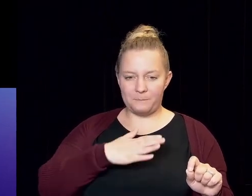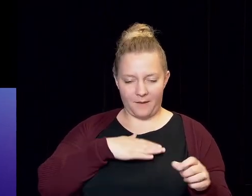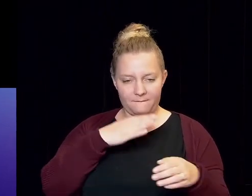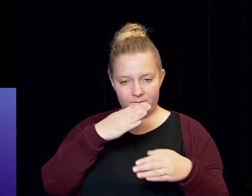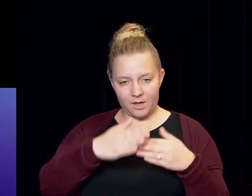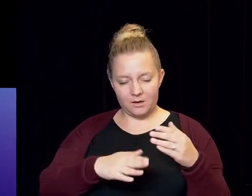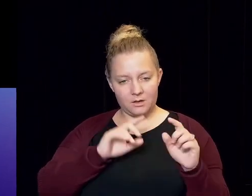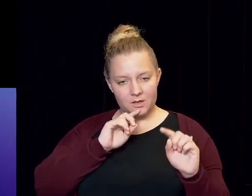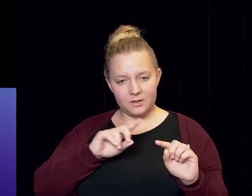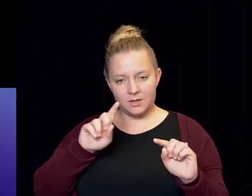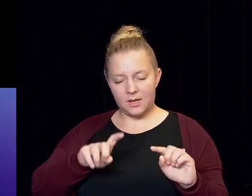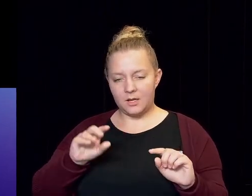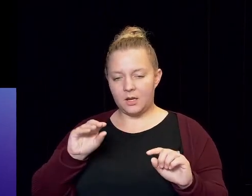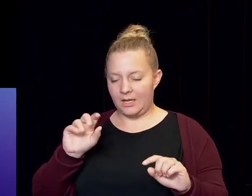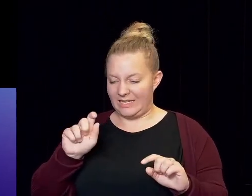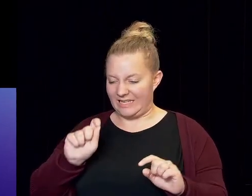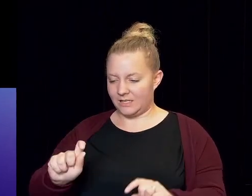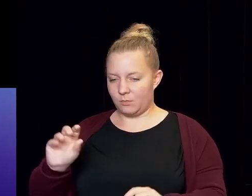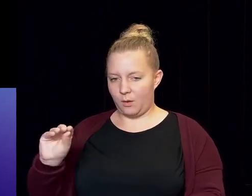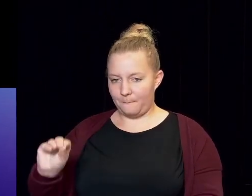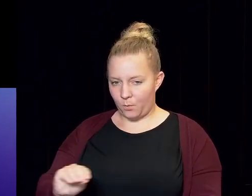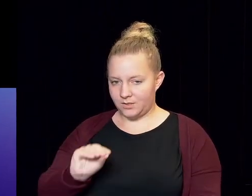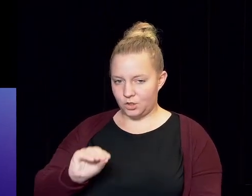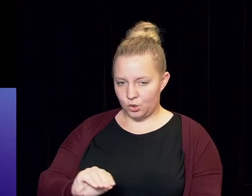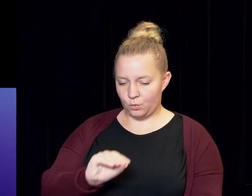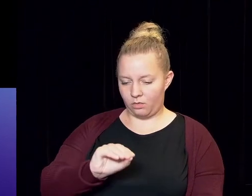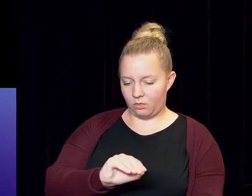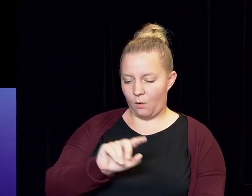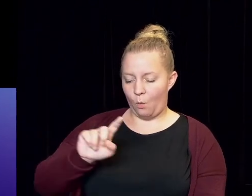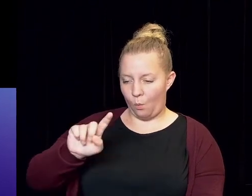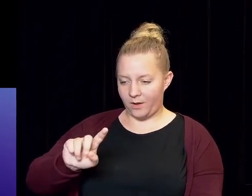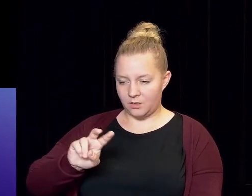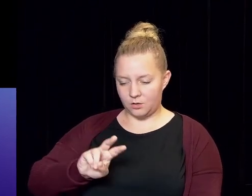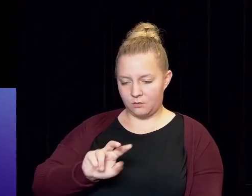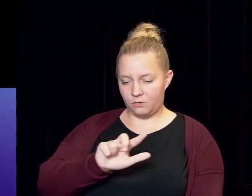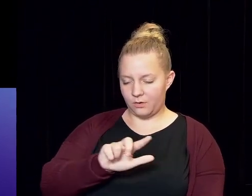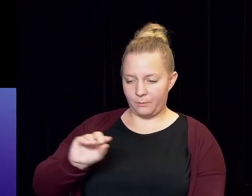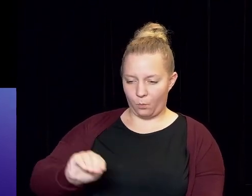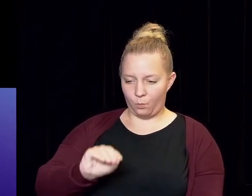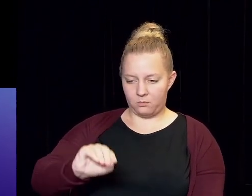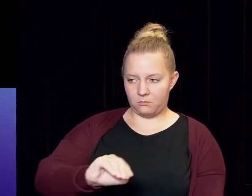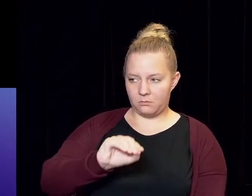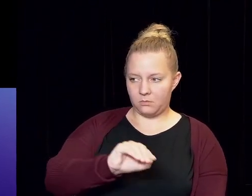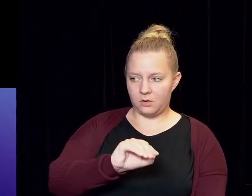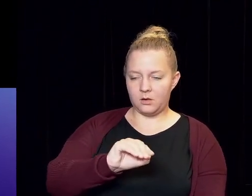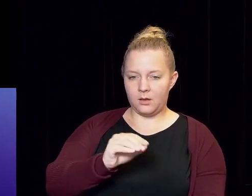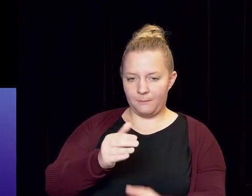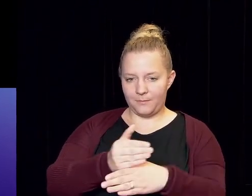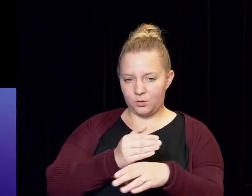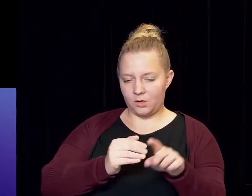need to move my decimal back three spaces 1, 2, 3. It would land between the 1 and the 2.